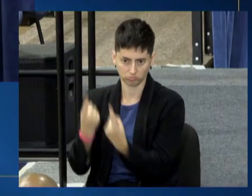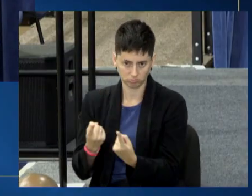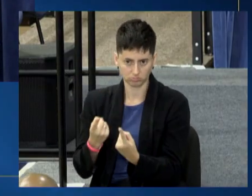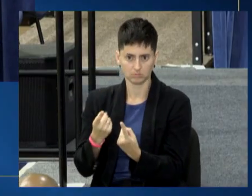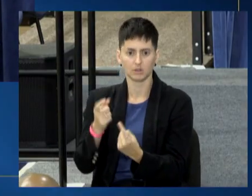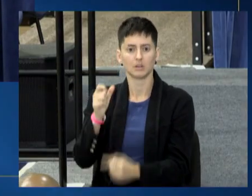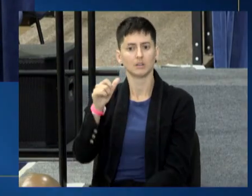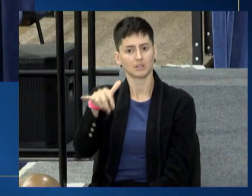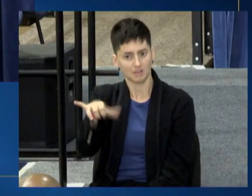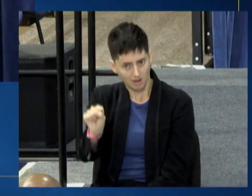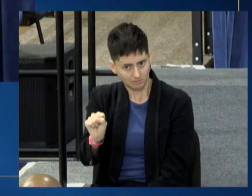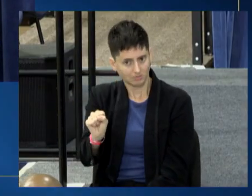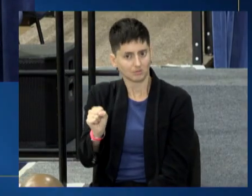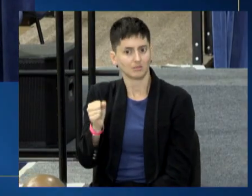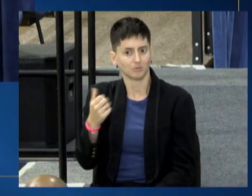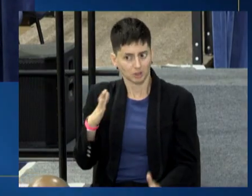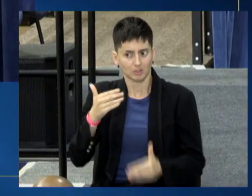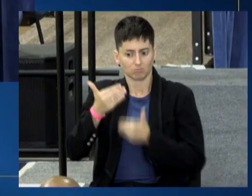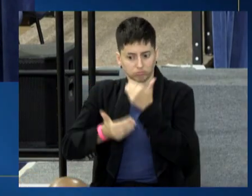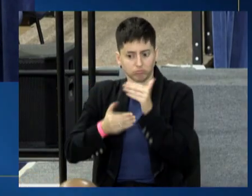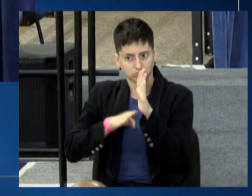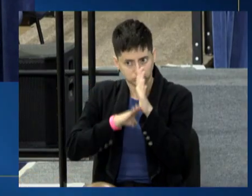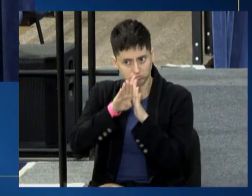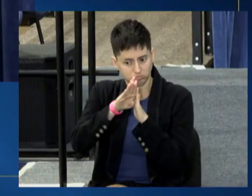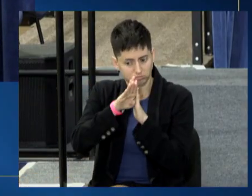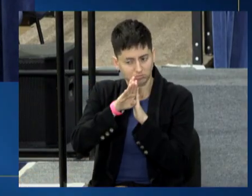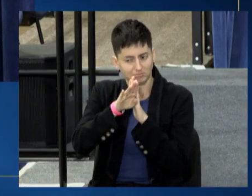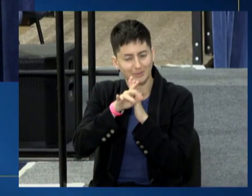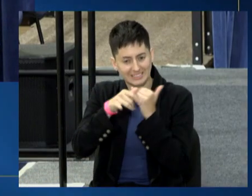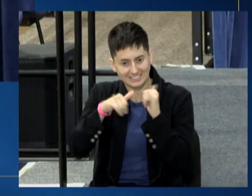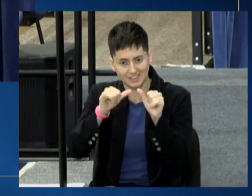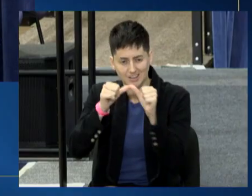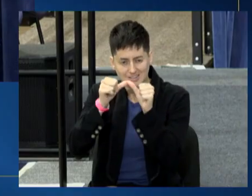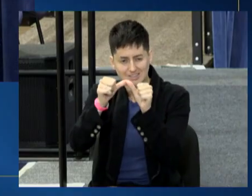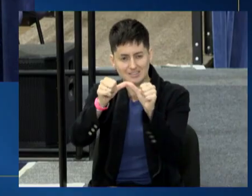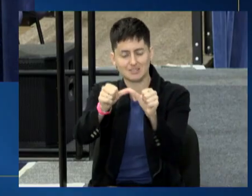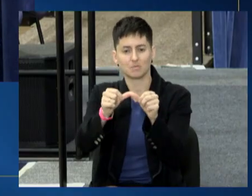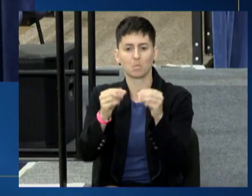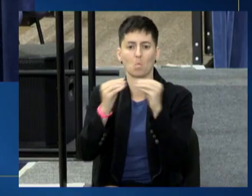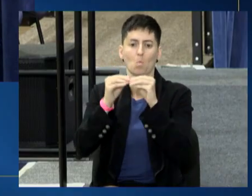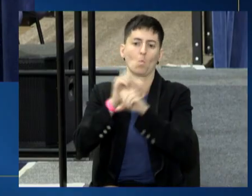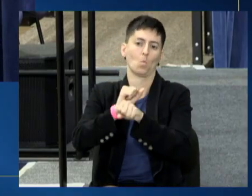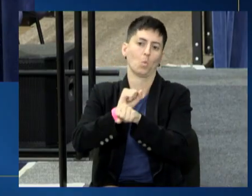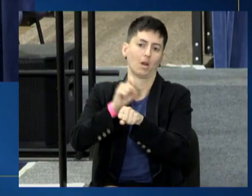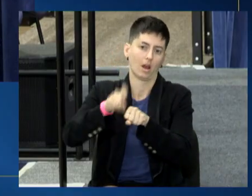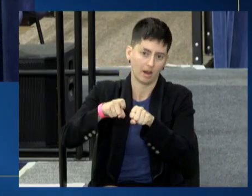that there is a lot of work to be done. Most cancers remain incurable. Existing